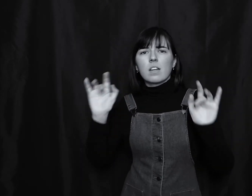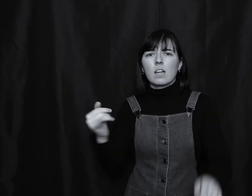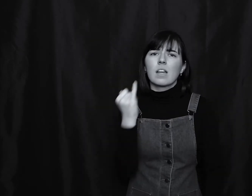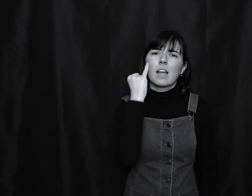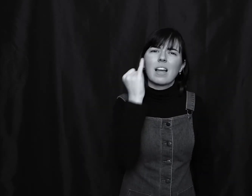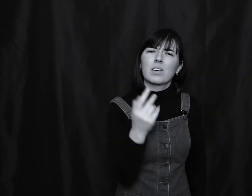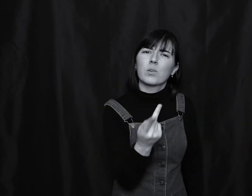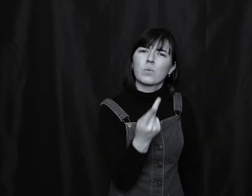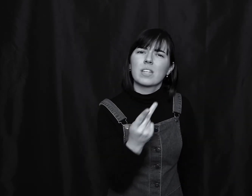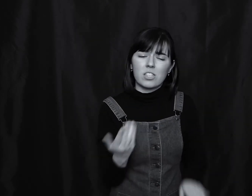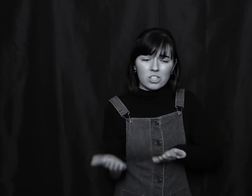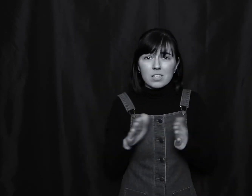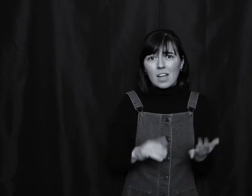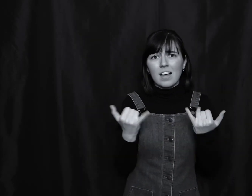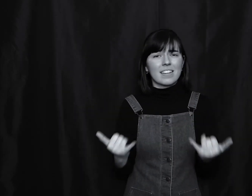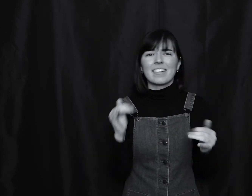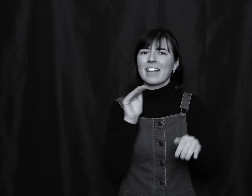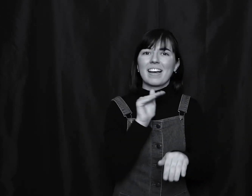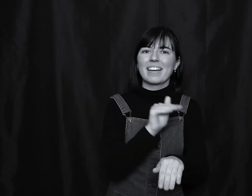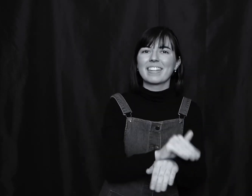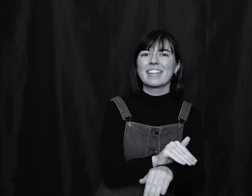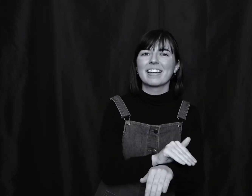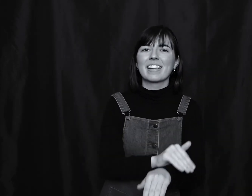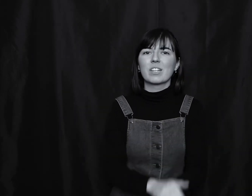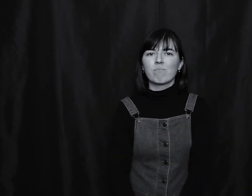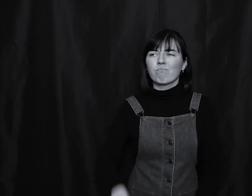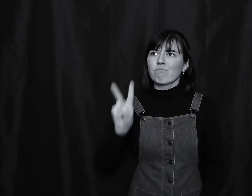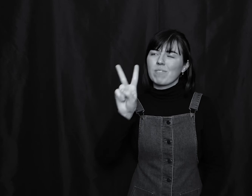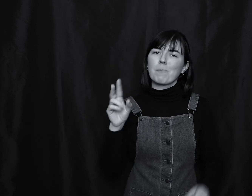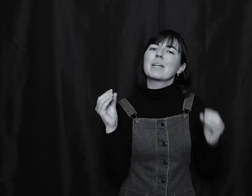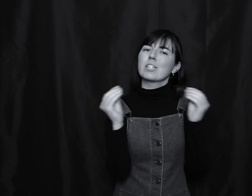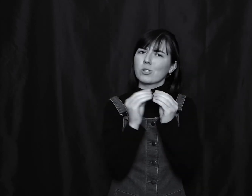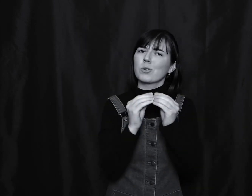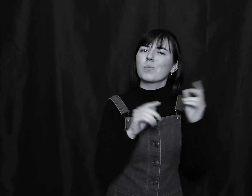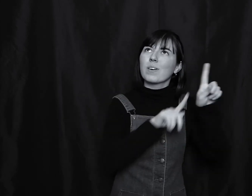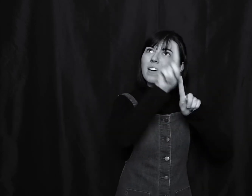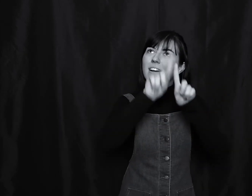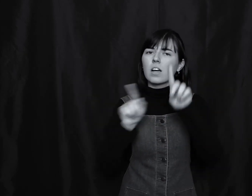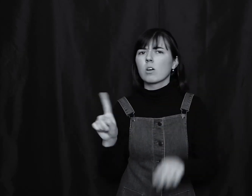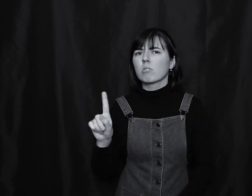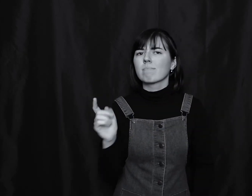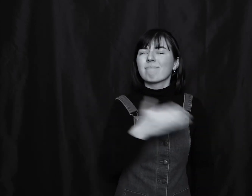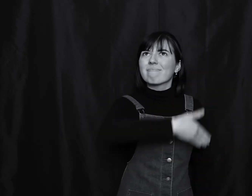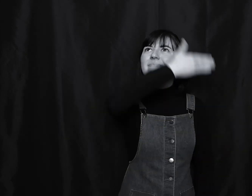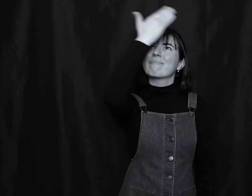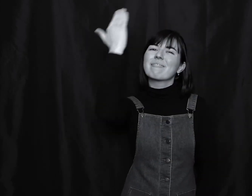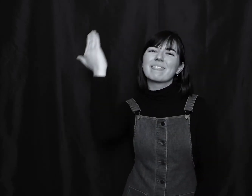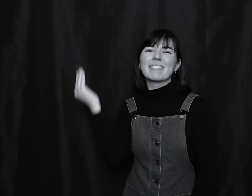If we die tonight Two more stars where? Sky